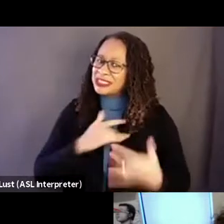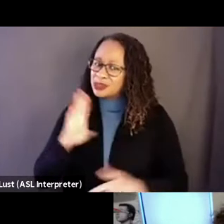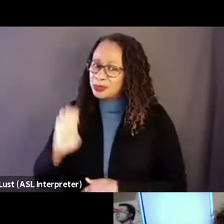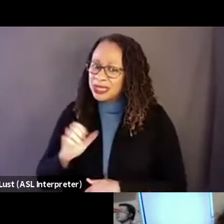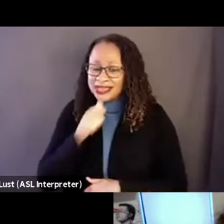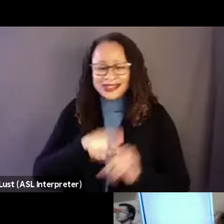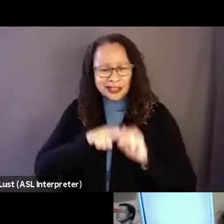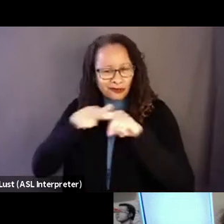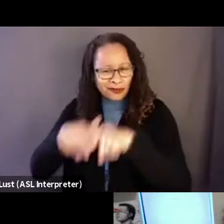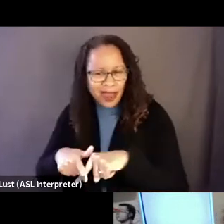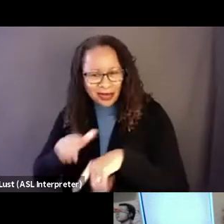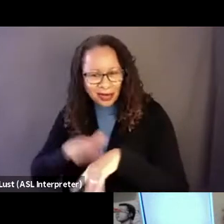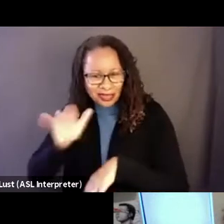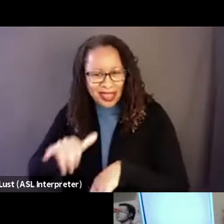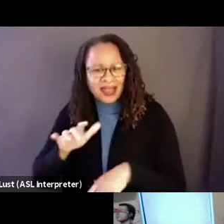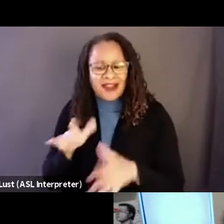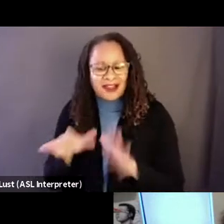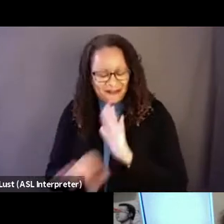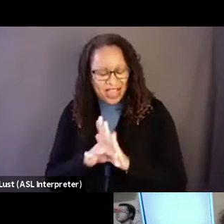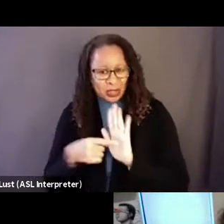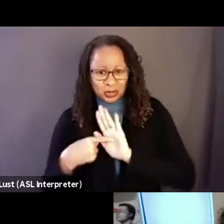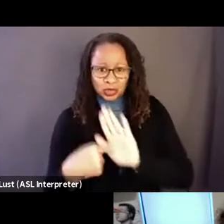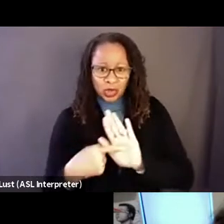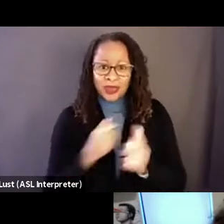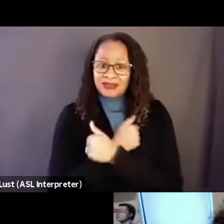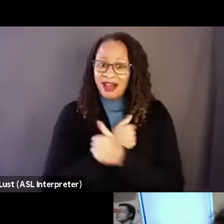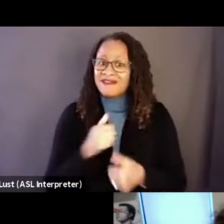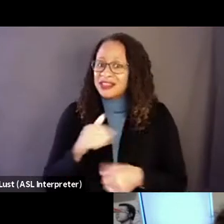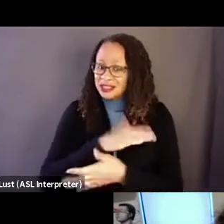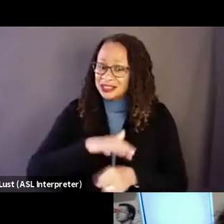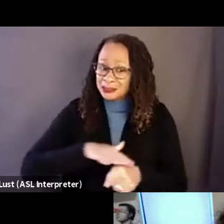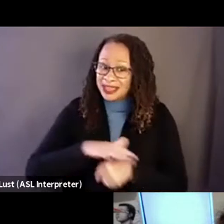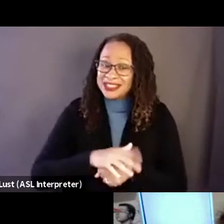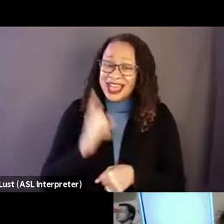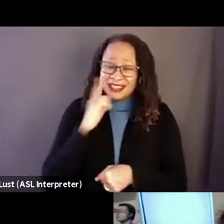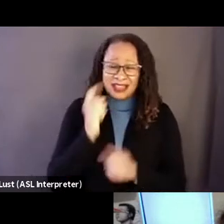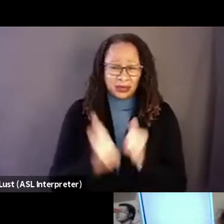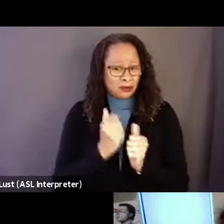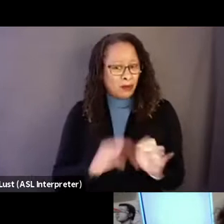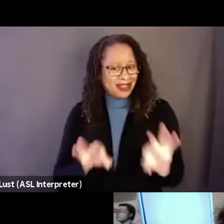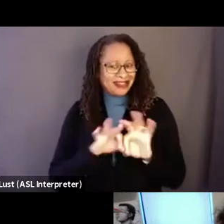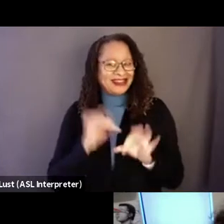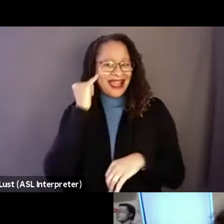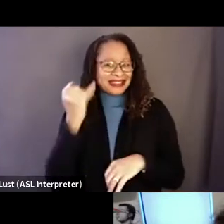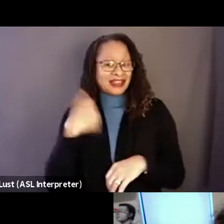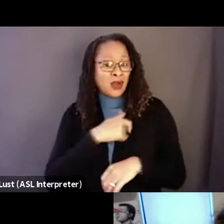in order to do. And so, I think those were some of the kind of key ideas that we talked about at the beginning.